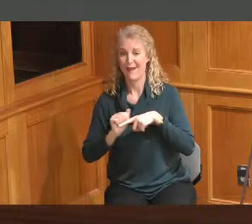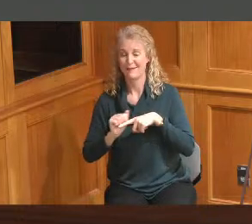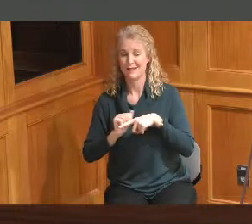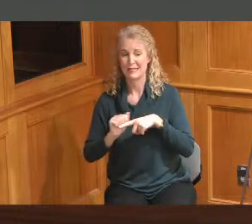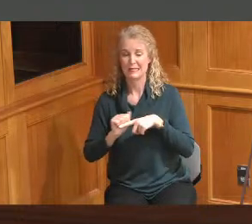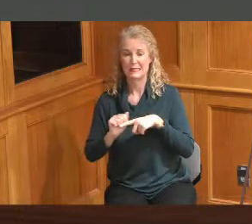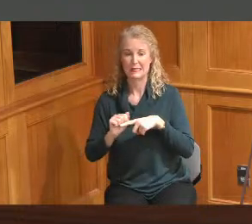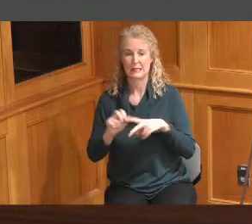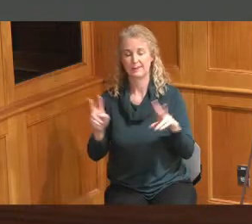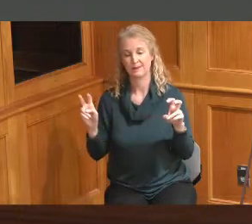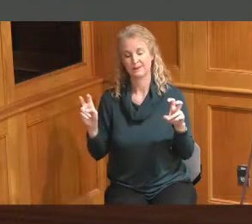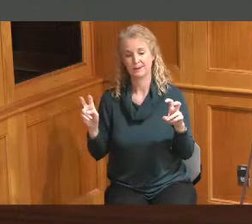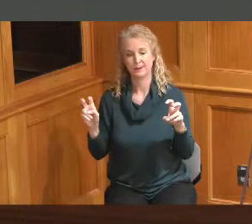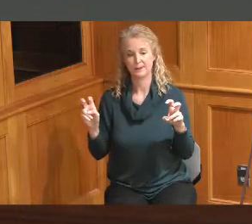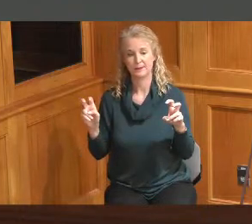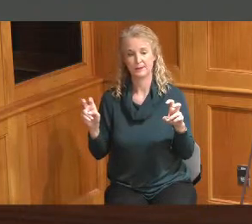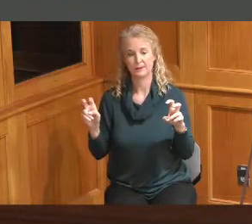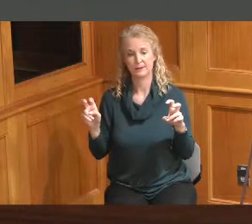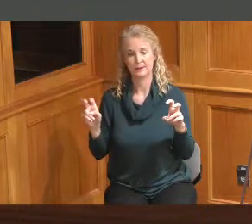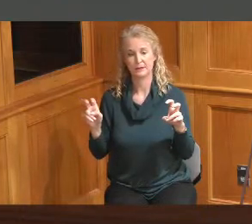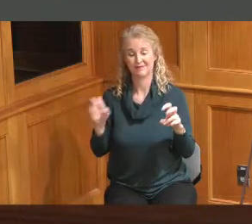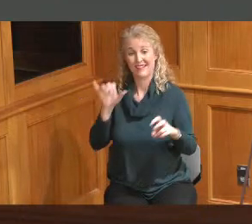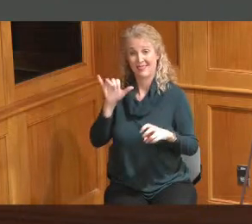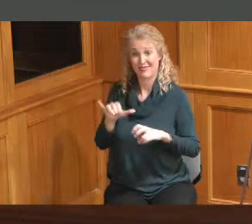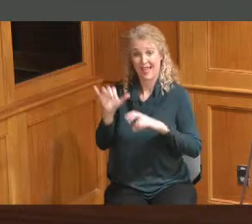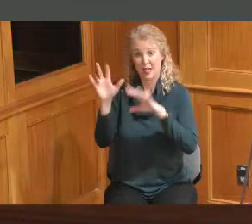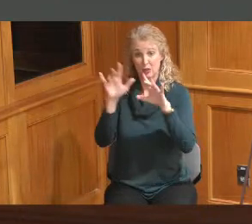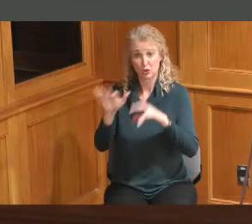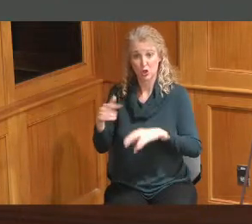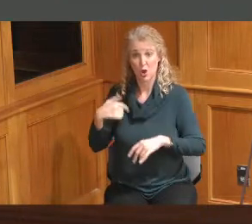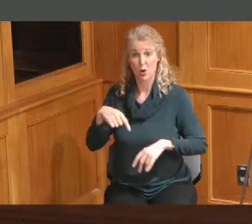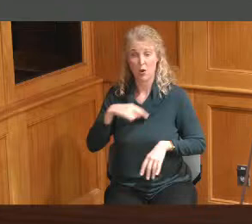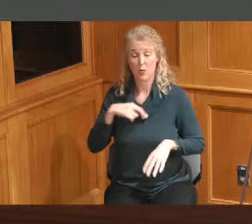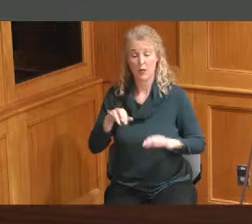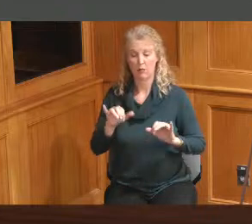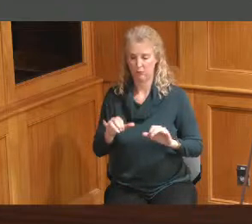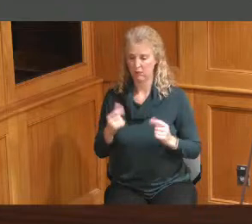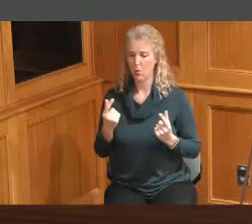re were recapping what happened and putting making sure that we were putting improvements